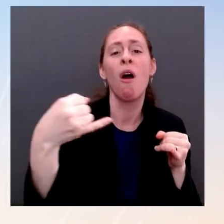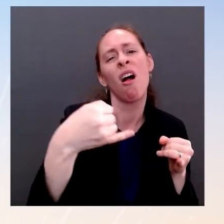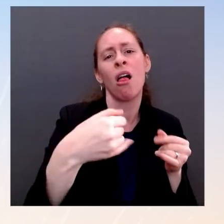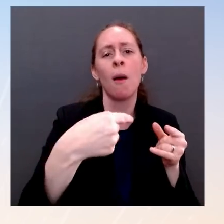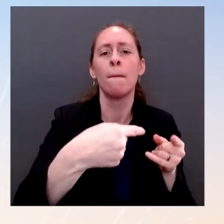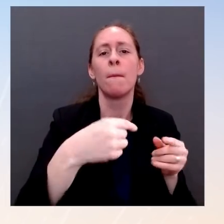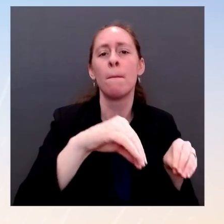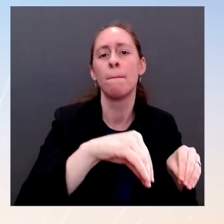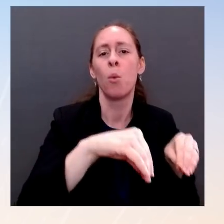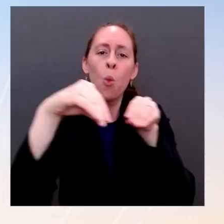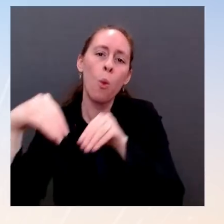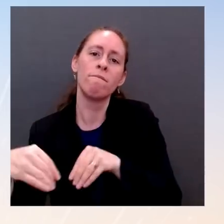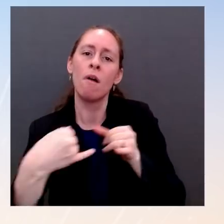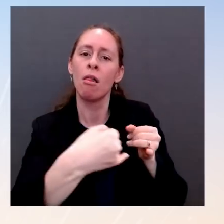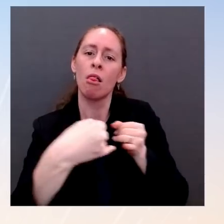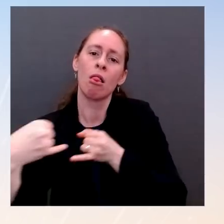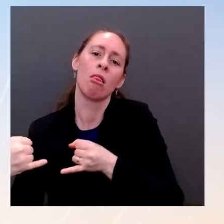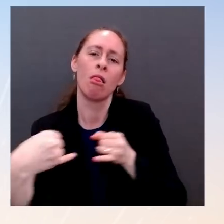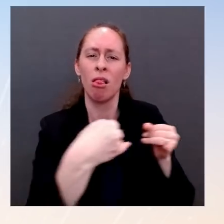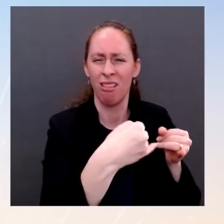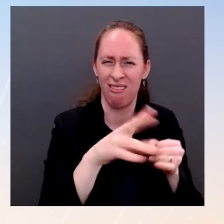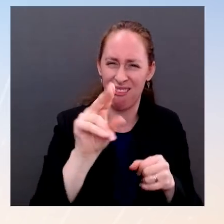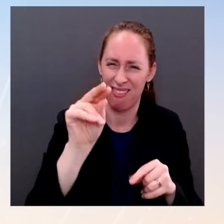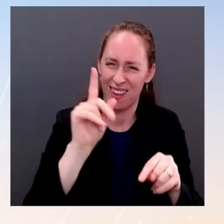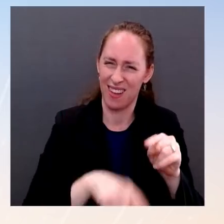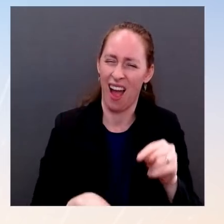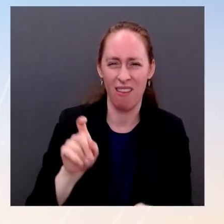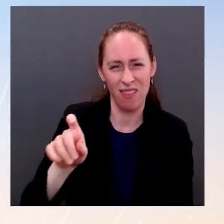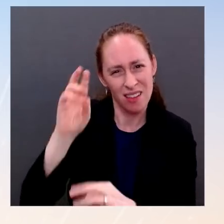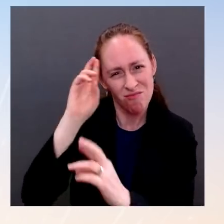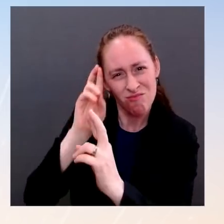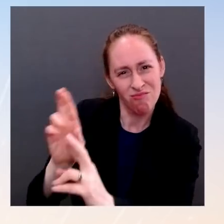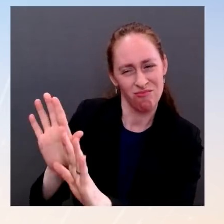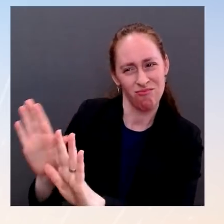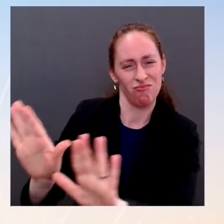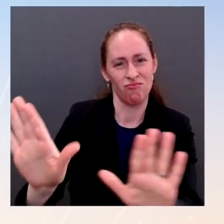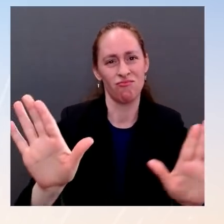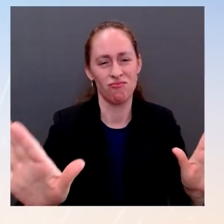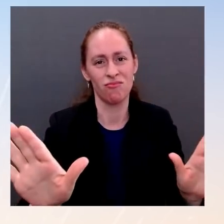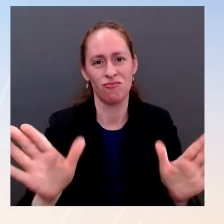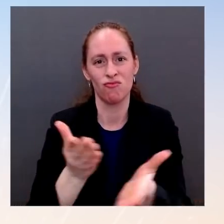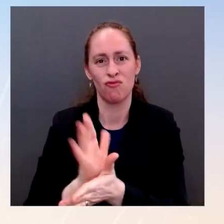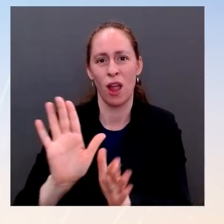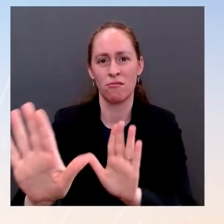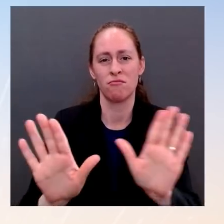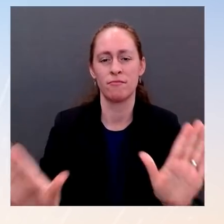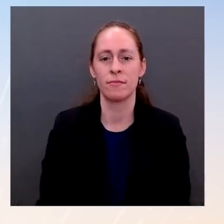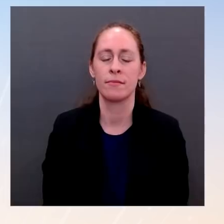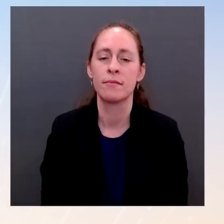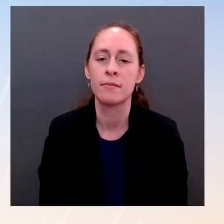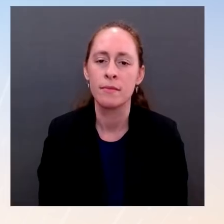To be clear: The test of unity with our Allies and partners is not whether our actions are matched to the letter